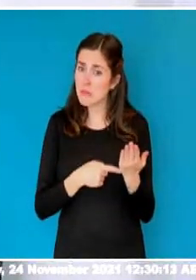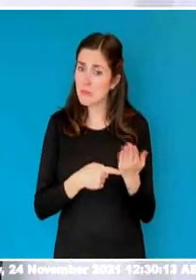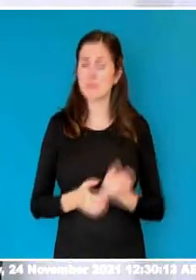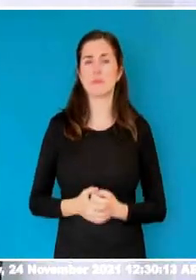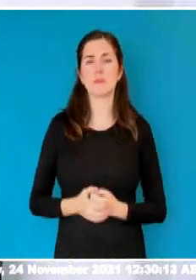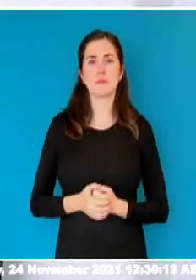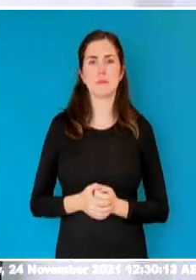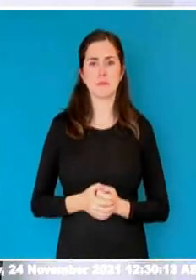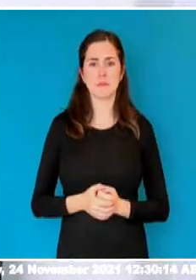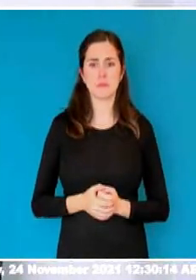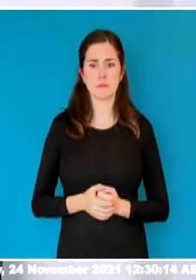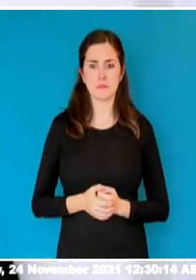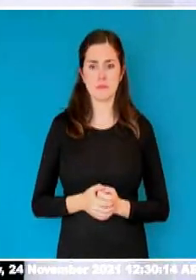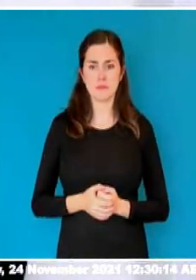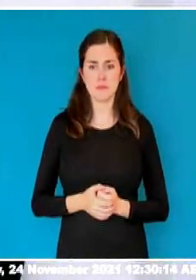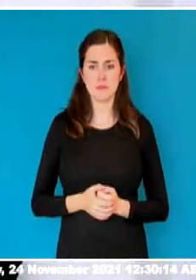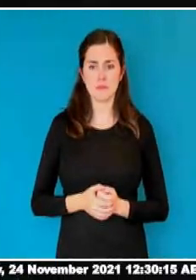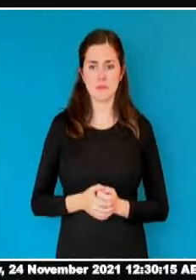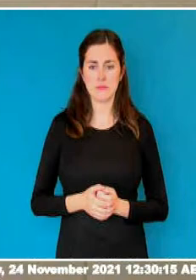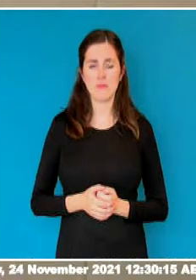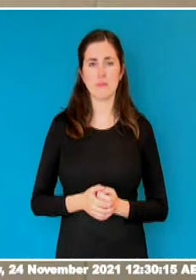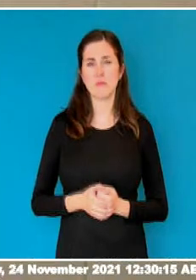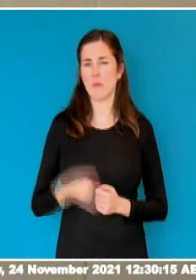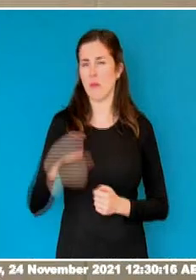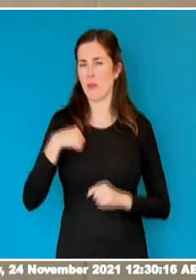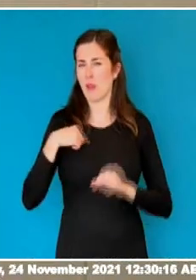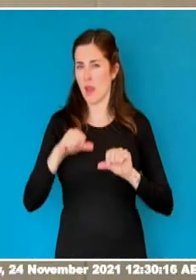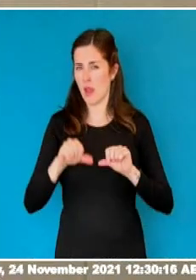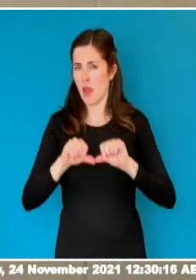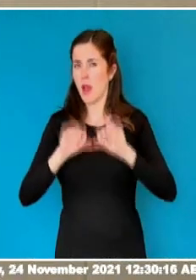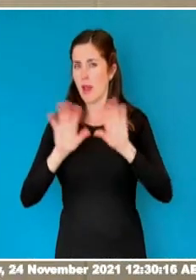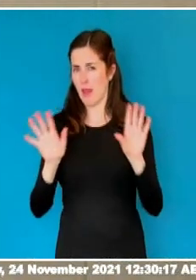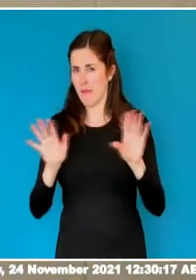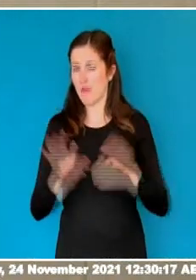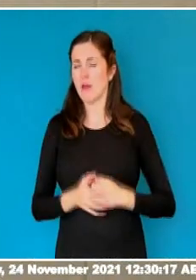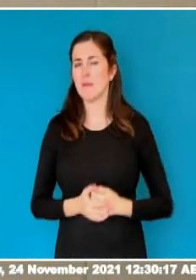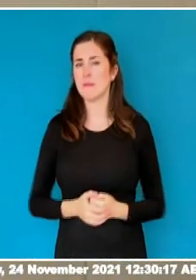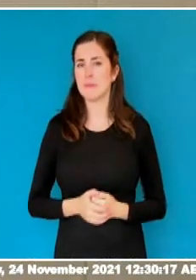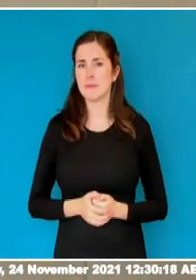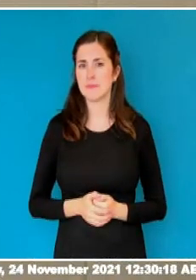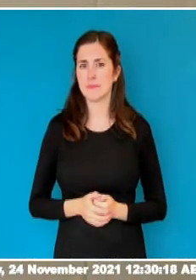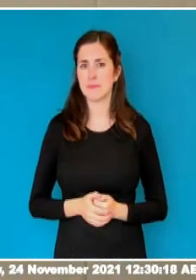I think the clarification we would say there, Counsel, in terms of formalised